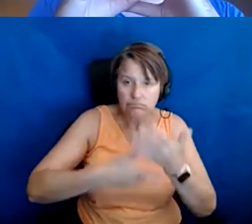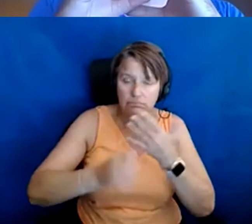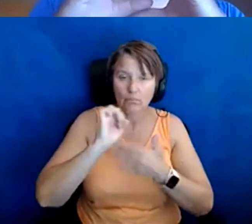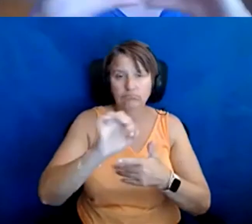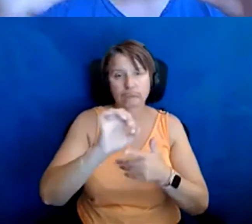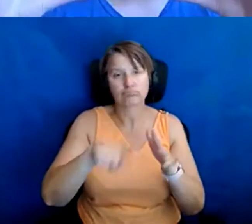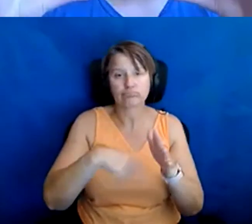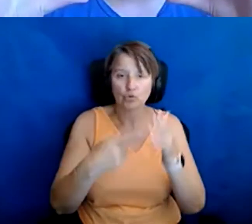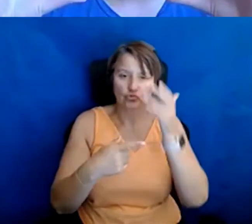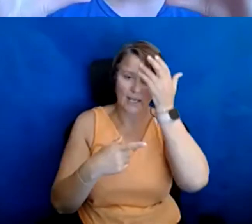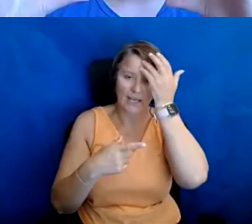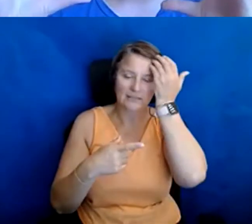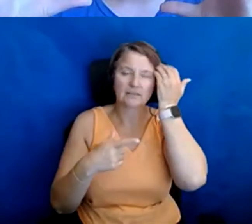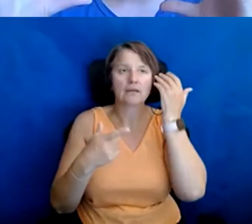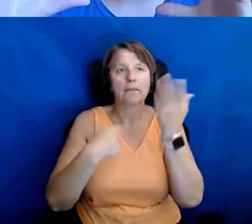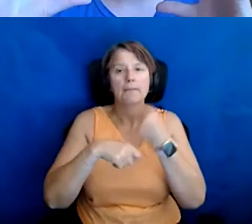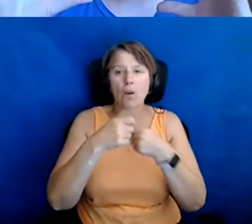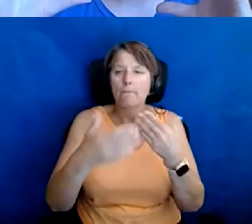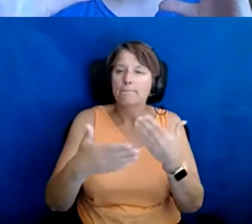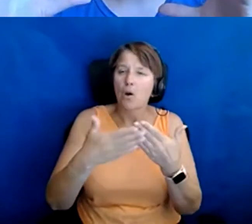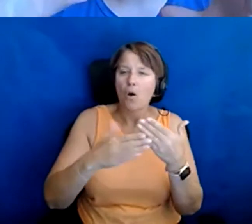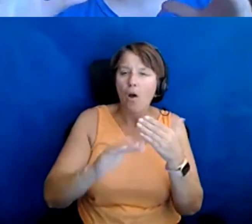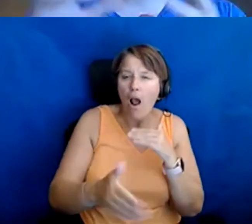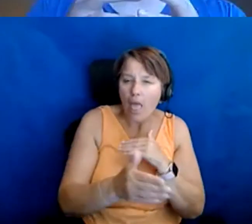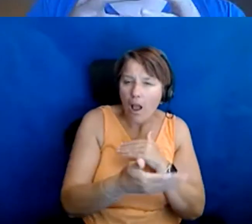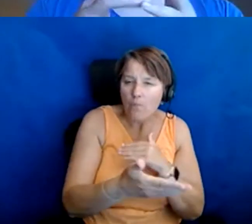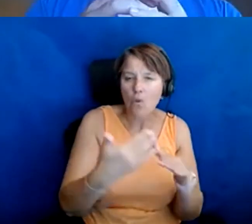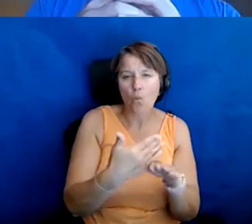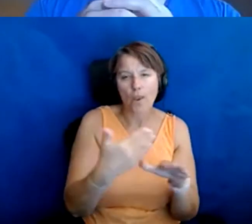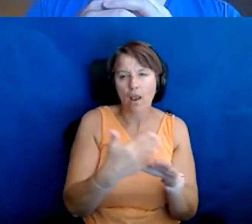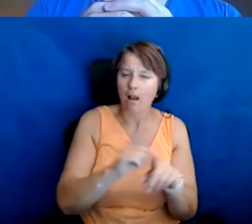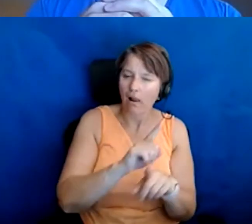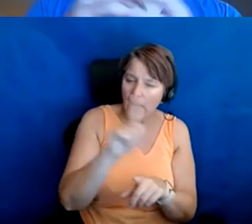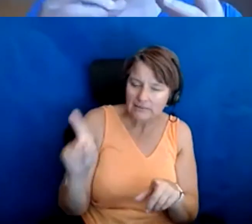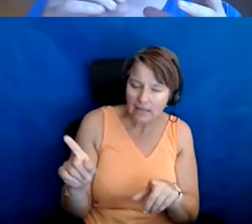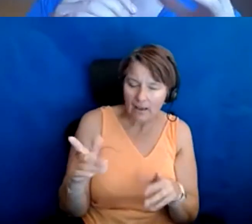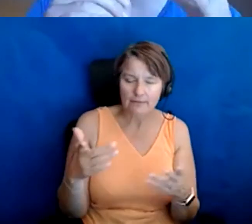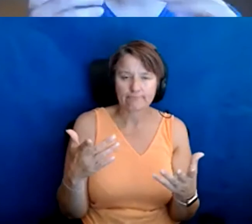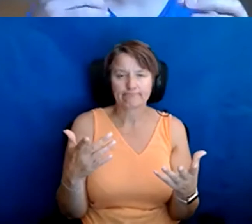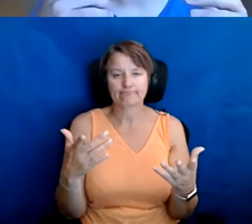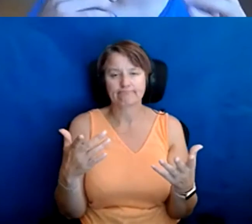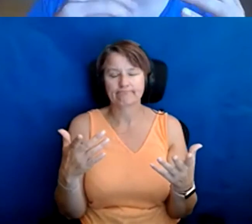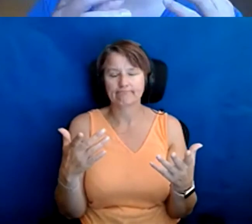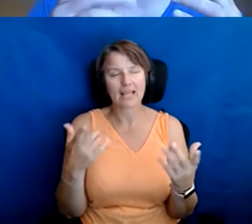like led to more allotment work later on. And I was curious, Andy, if you see,